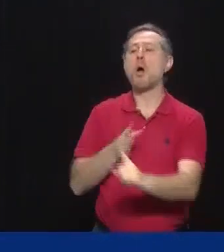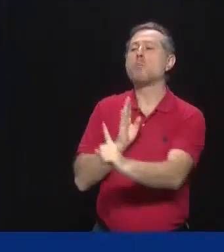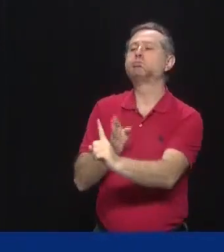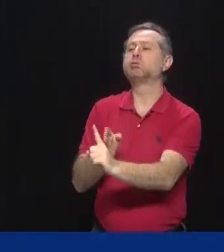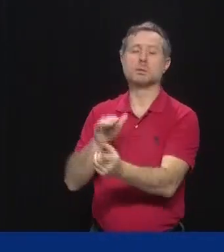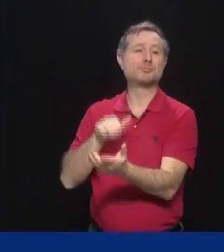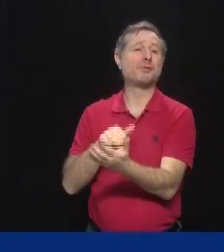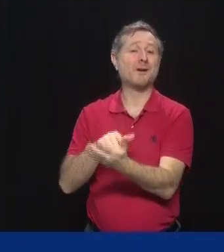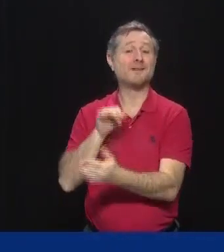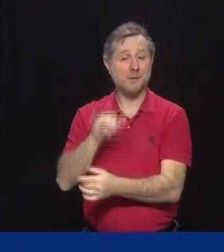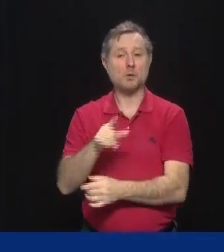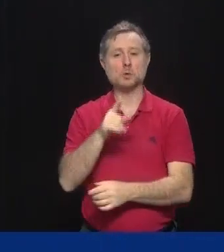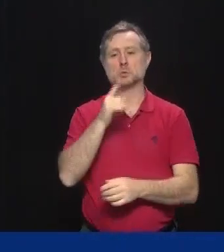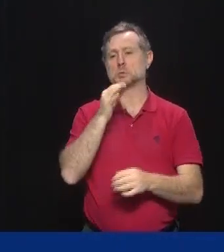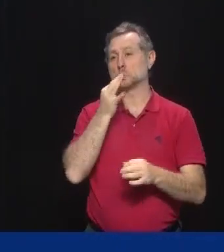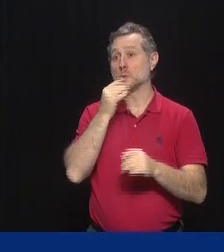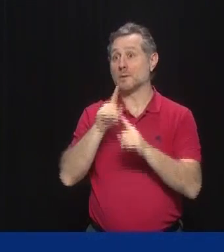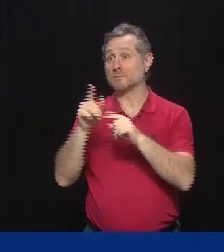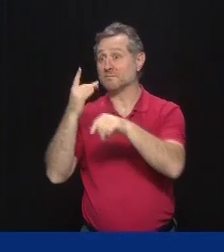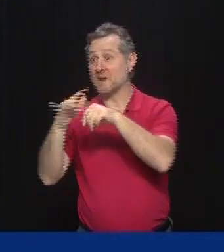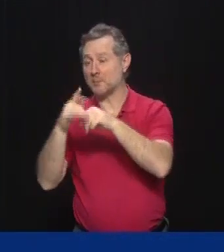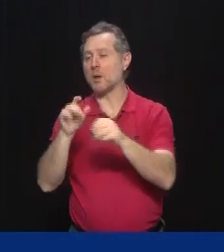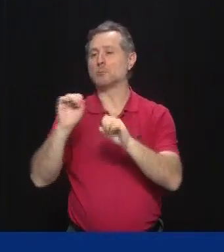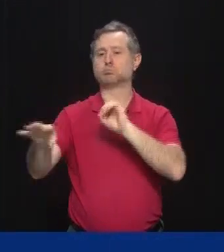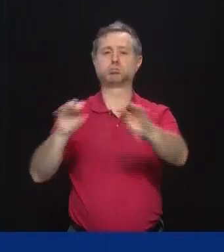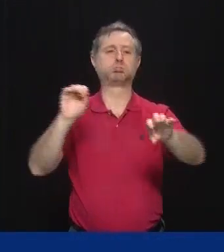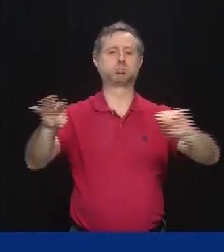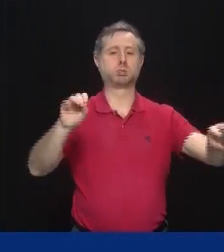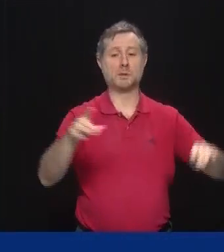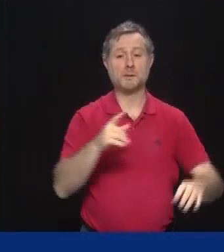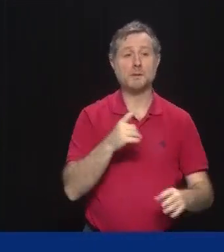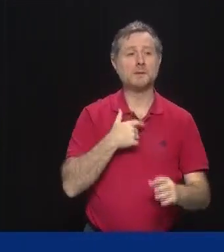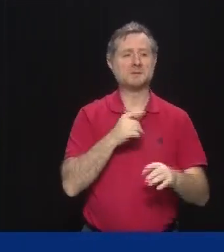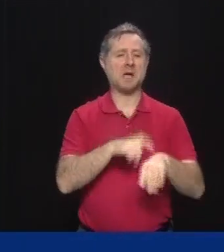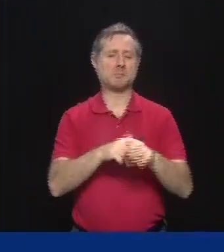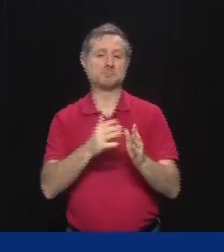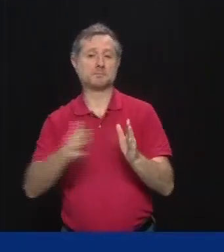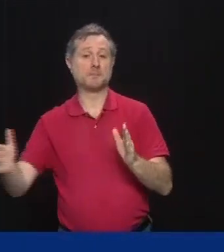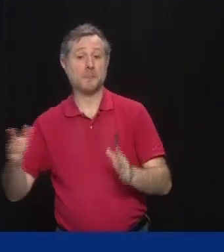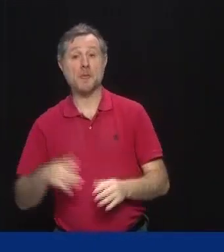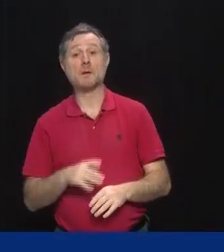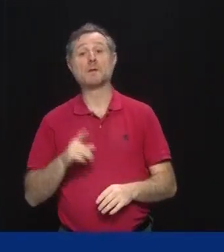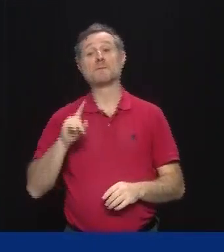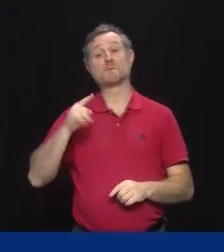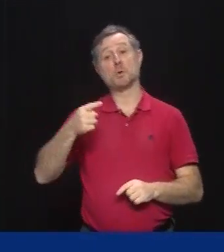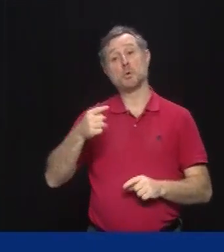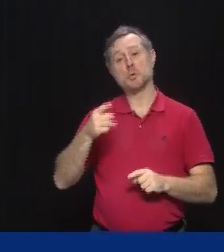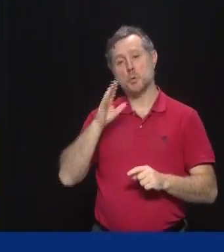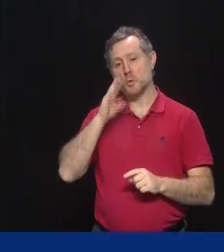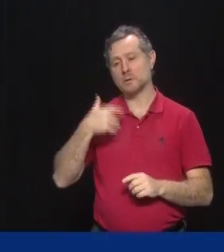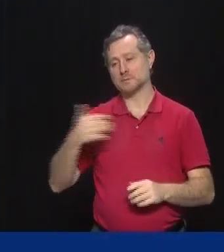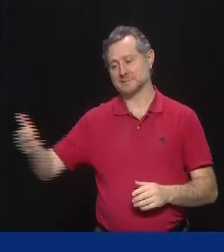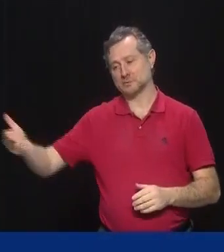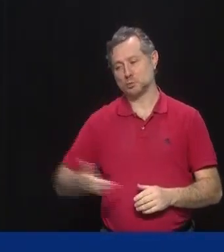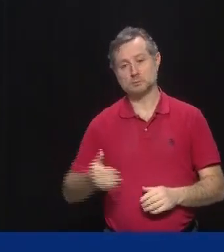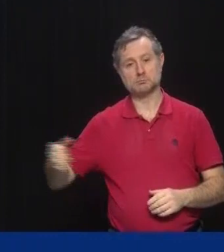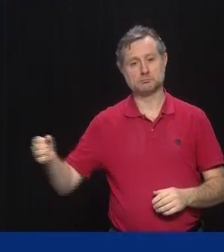IT'S GOING TO BE VARIOUS PLACES PARENTS CAN GO TO TO HAVE THEIR CHILDREN VACCINATED. LET'S CHECK OUT THE TIMELINE IN